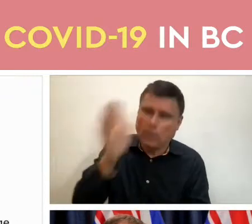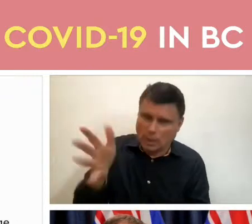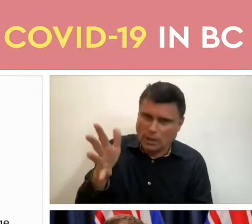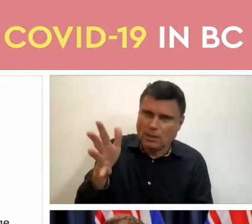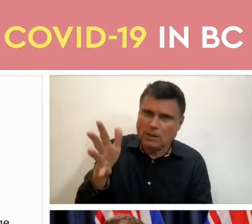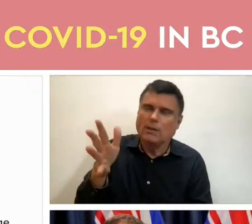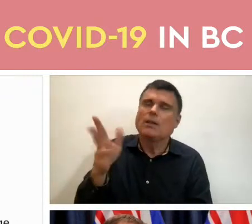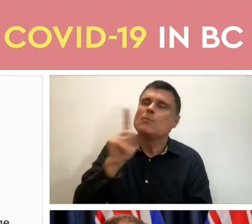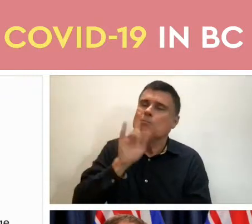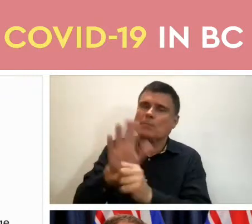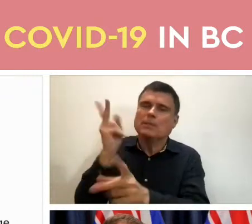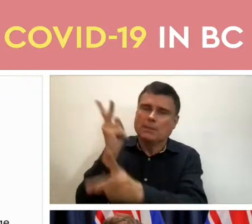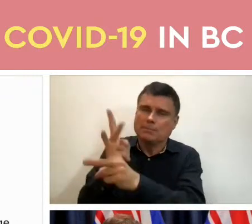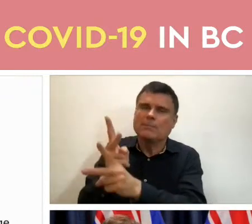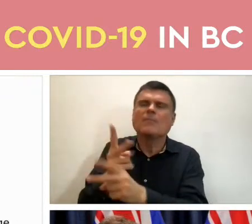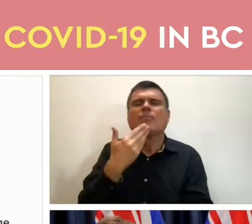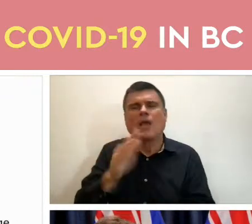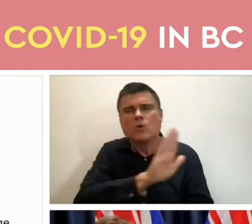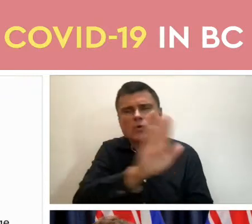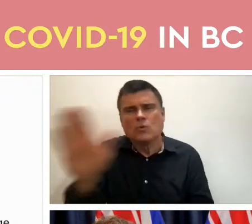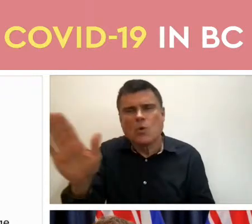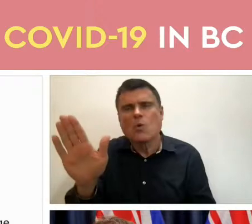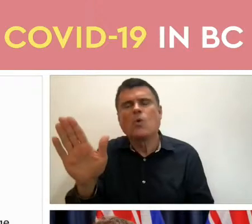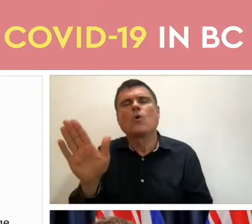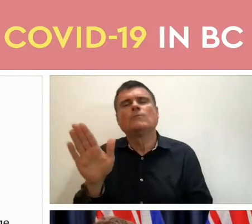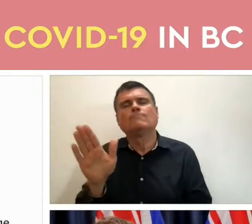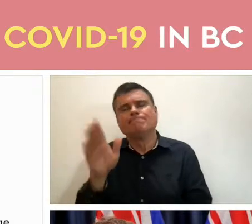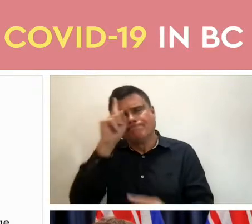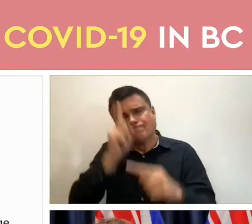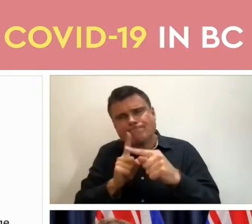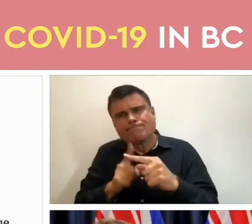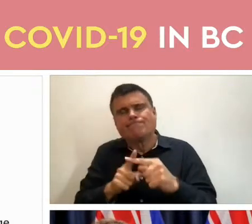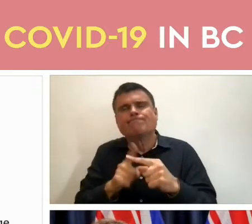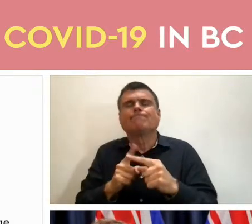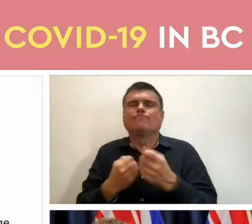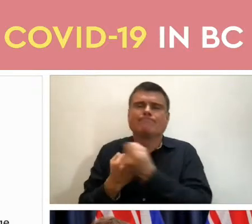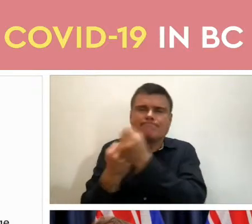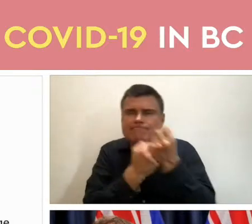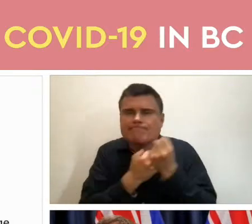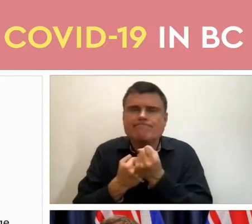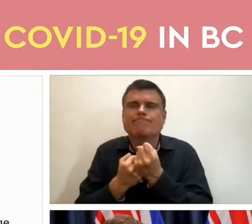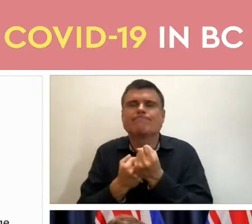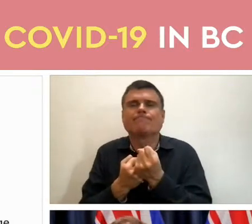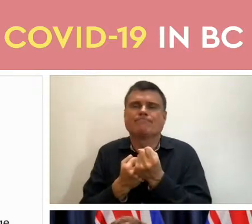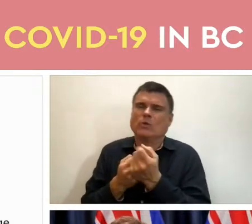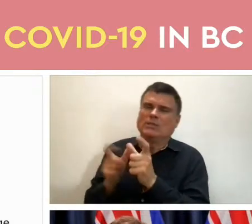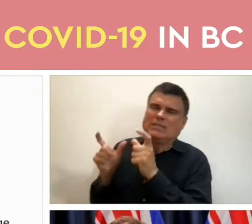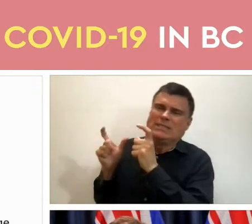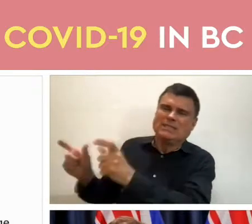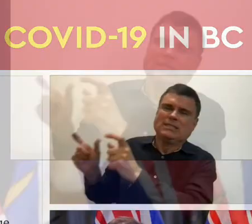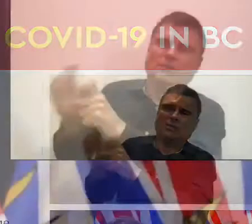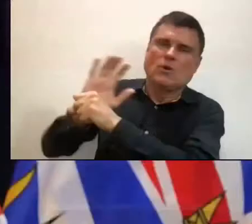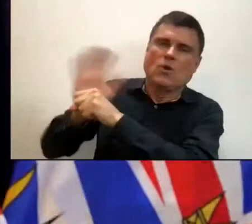continuing efforts to support one another between the COVID-19 pandemic and am happy to take